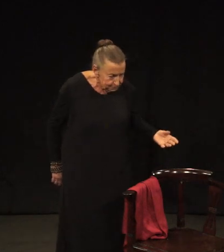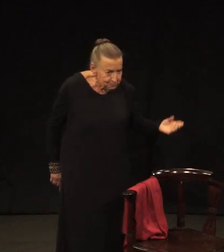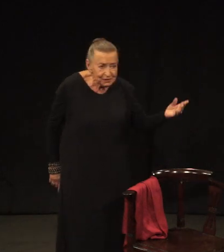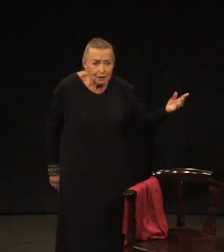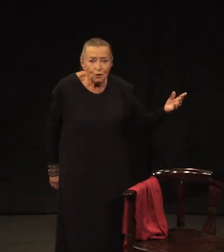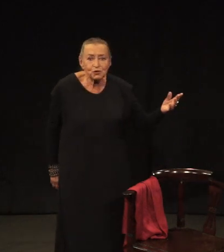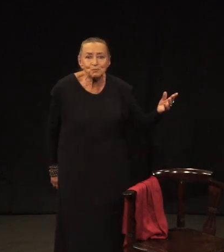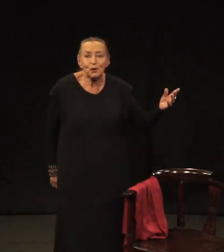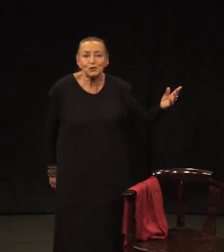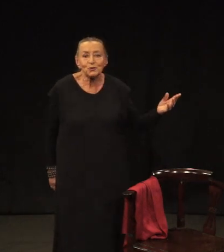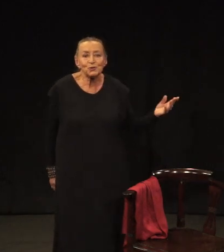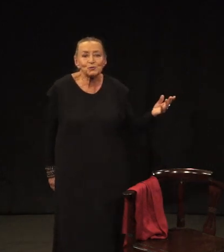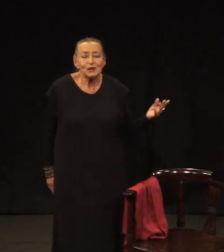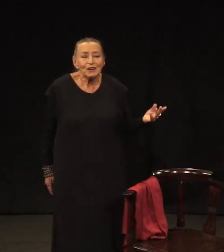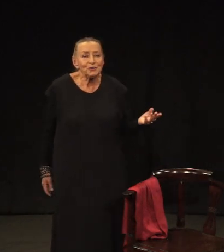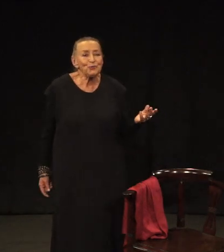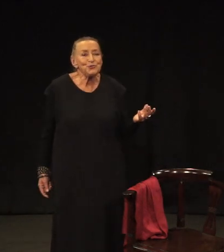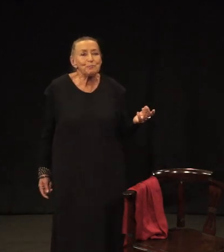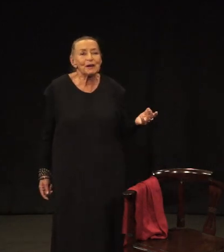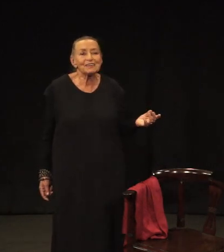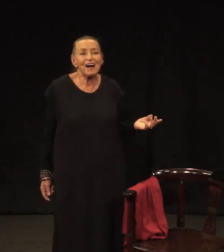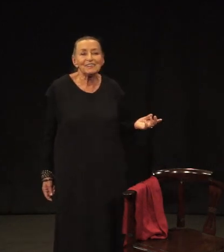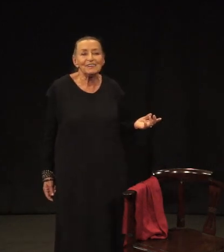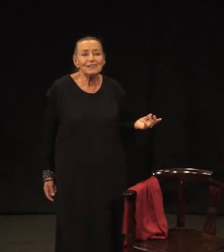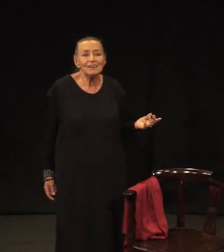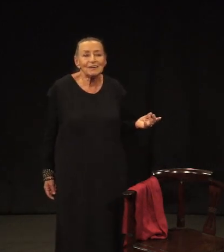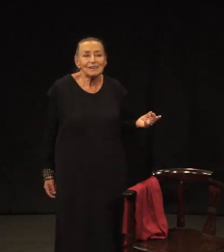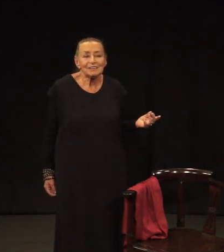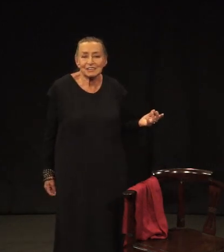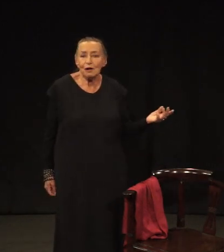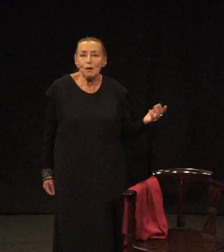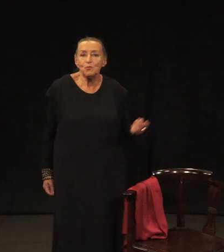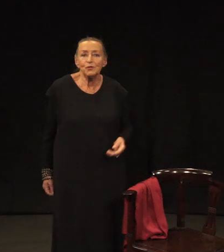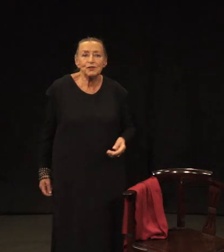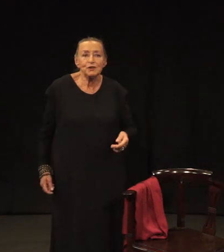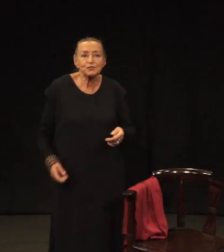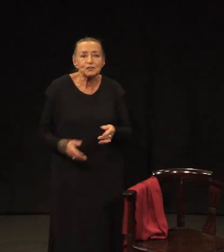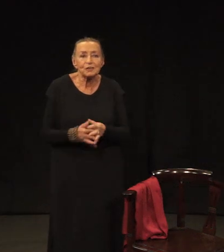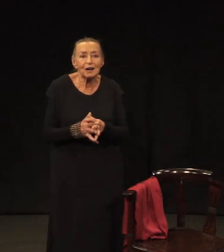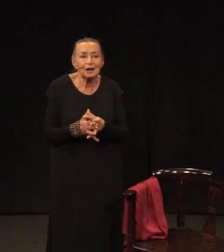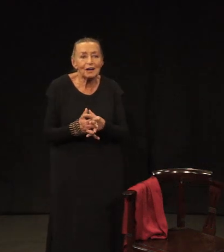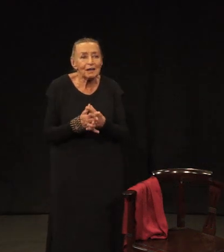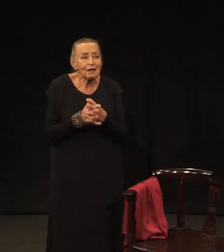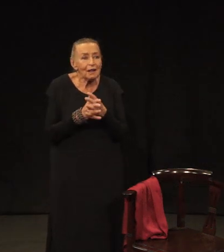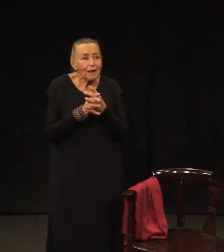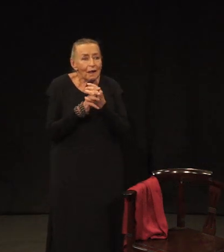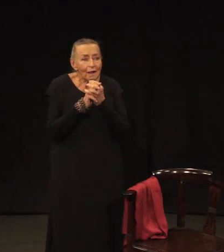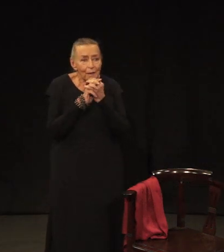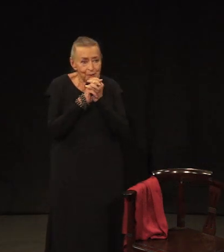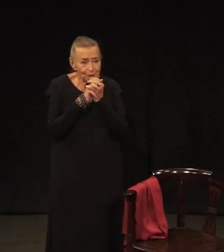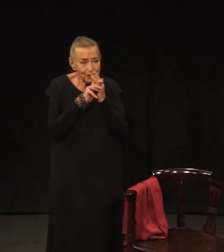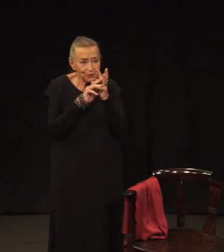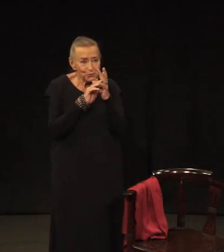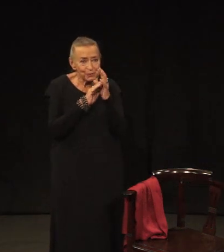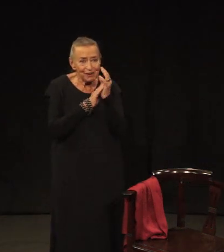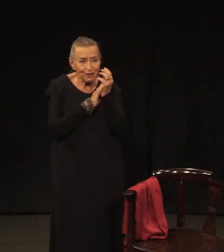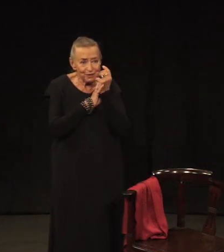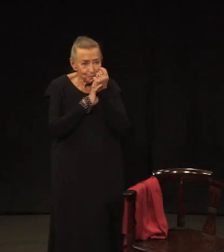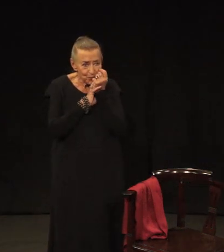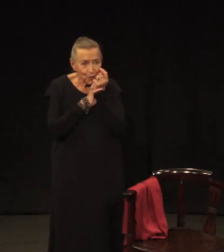By chance he raised his eyes. Close to the field stood a young girl. Her slim form was concealed